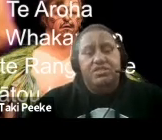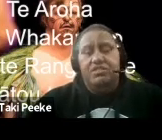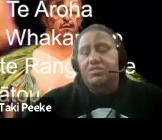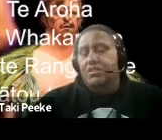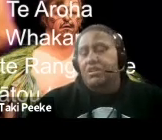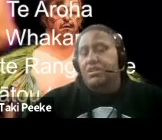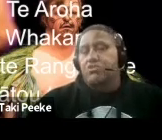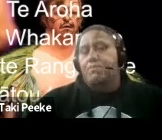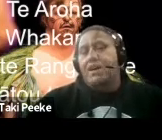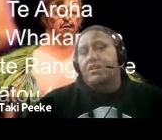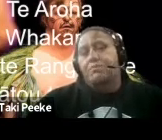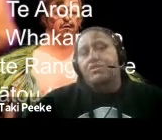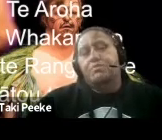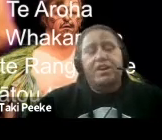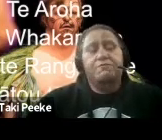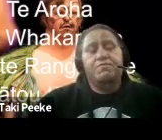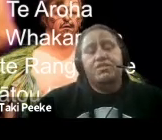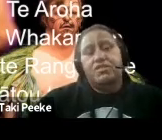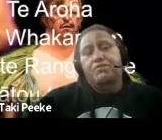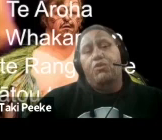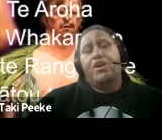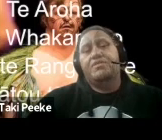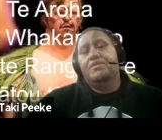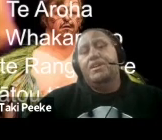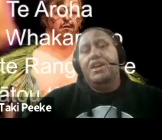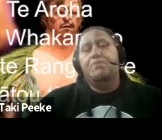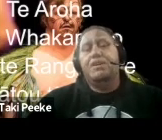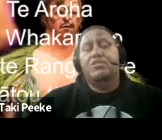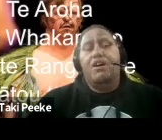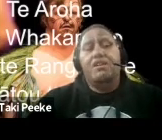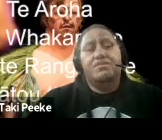Bringing the tripartite approach to the forefront, Enabling Good Lives